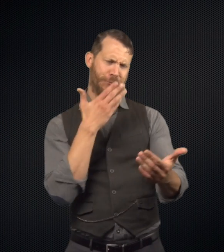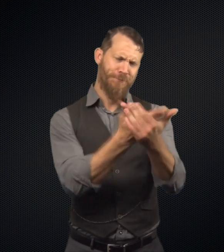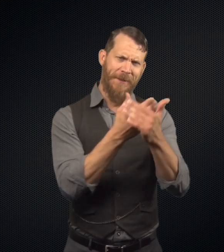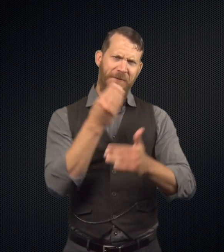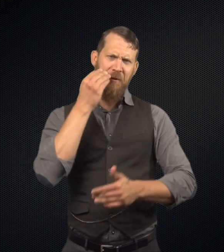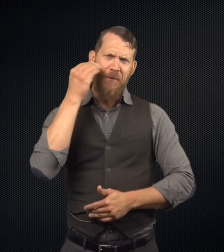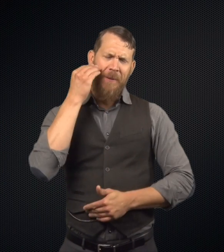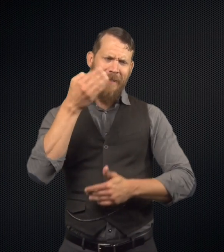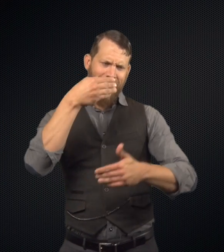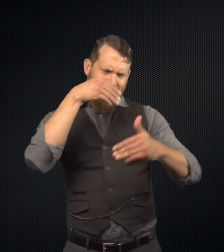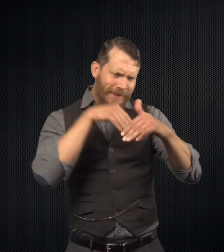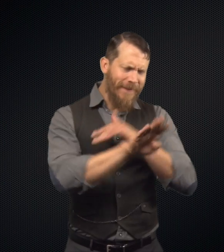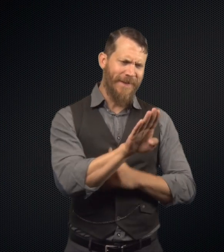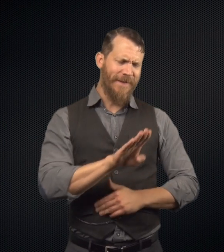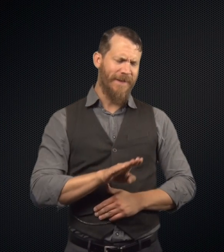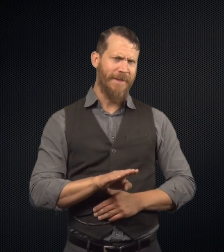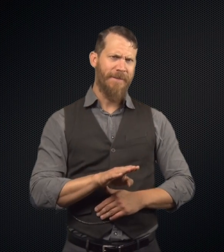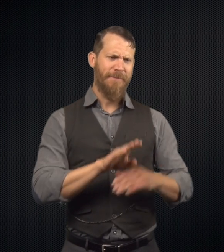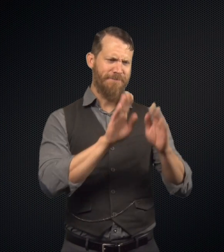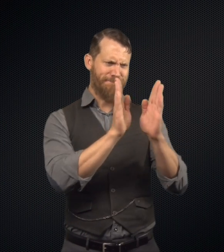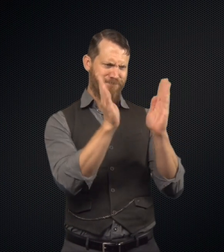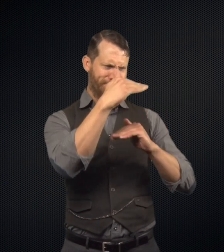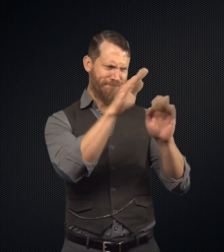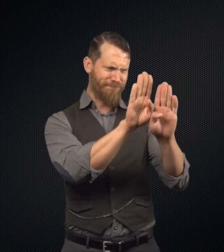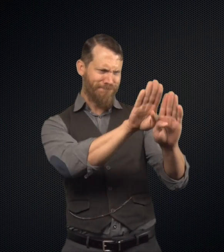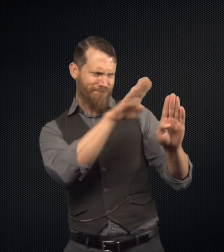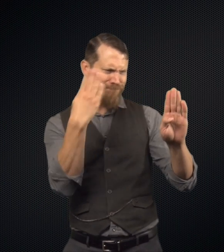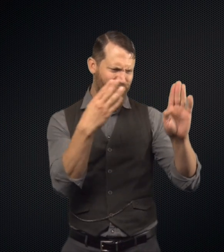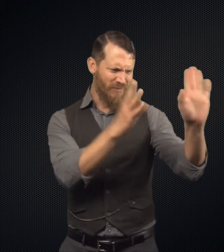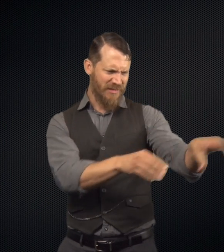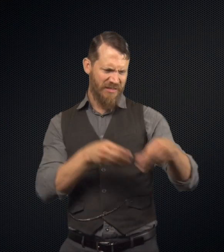Mr Utterson visits his good friend, Mr. Lanyon.